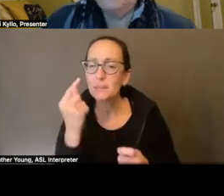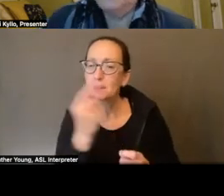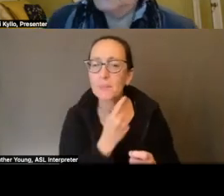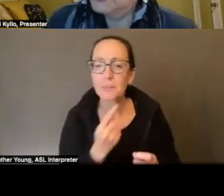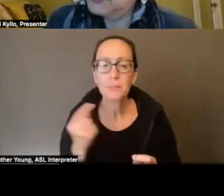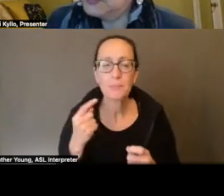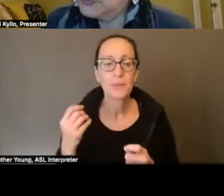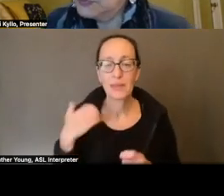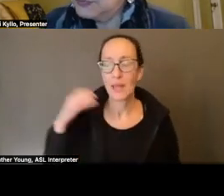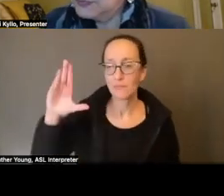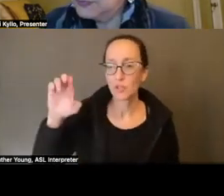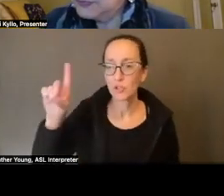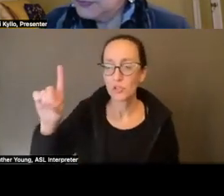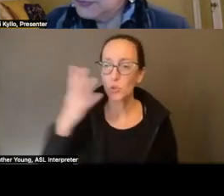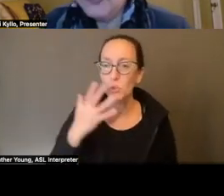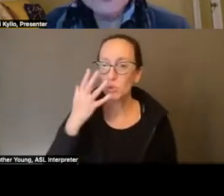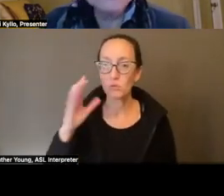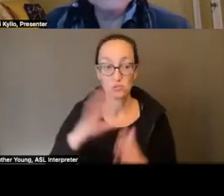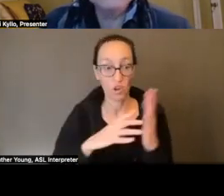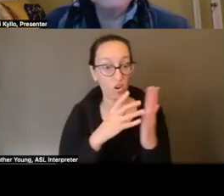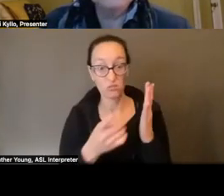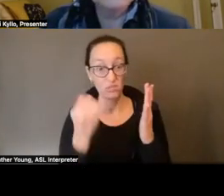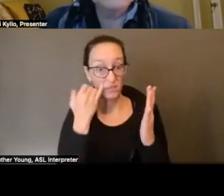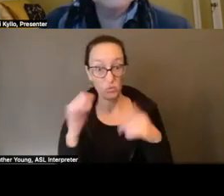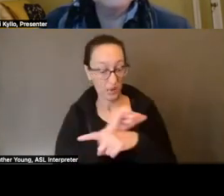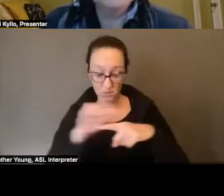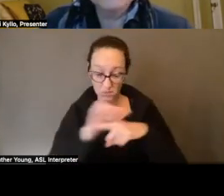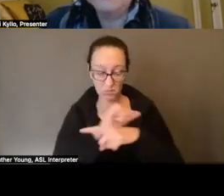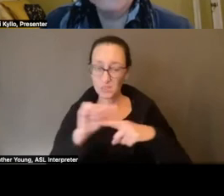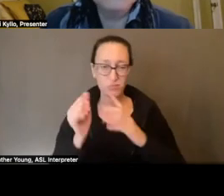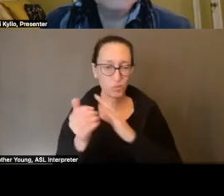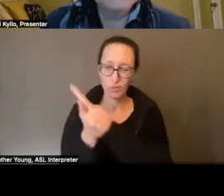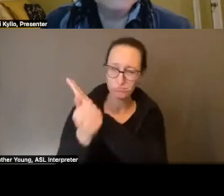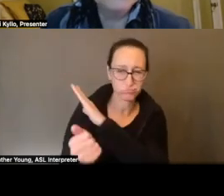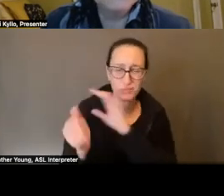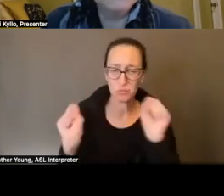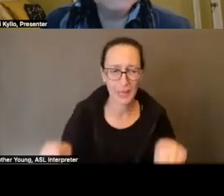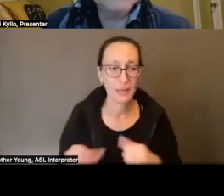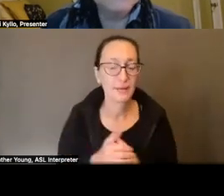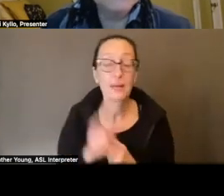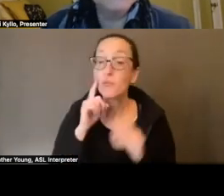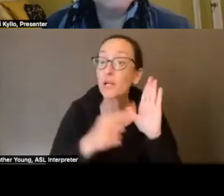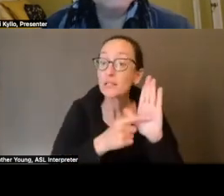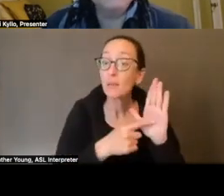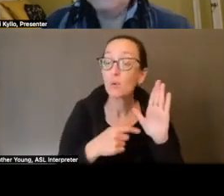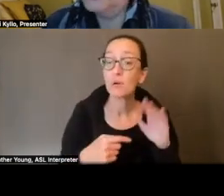you can become fluent. For example, I only see my cued speech for, you know,